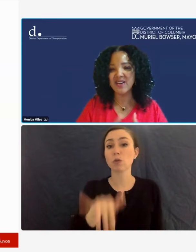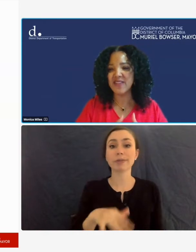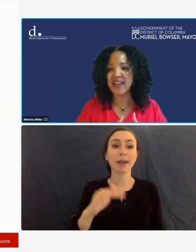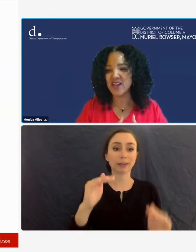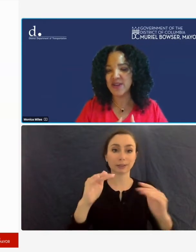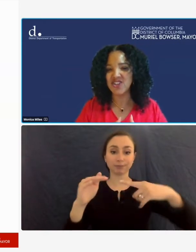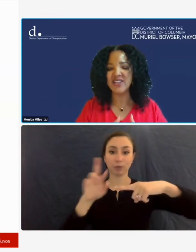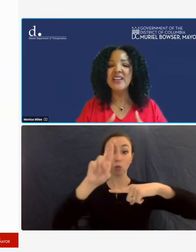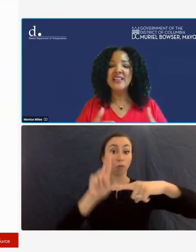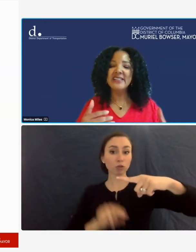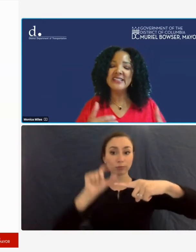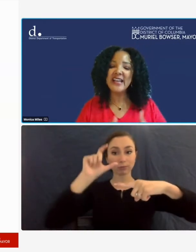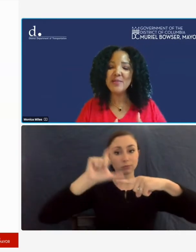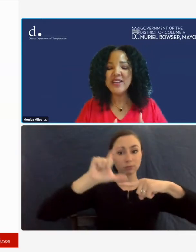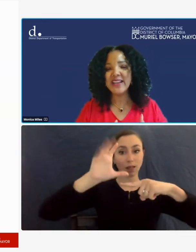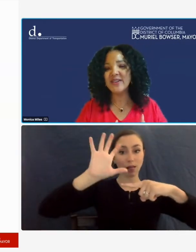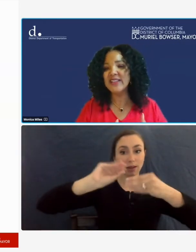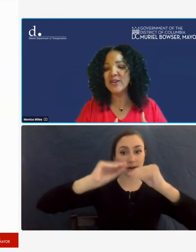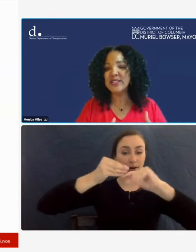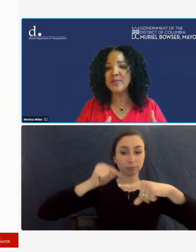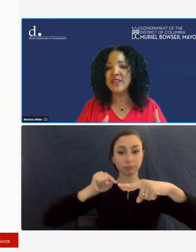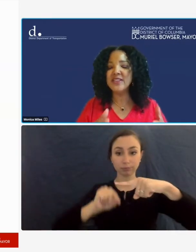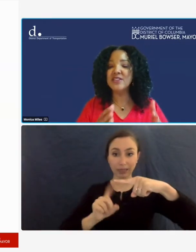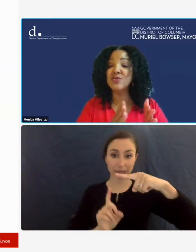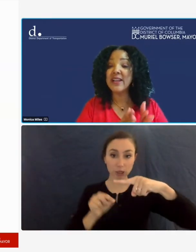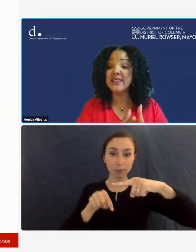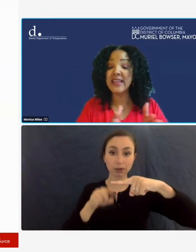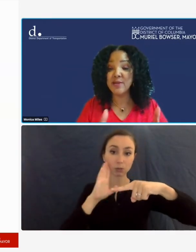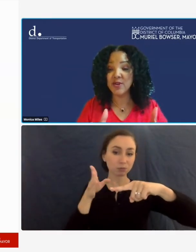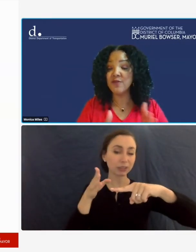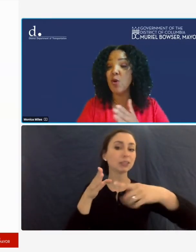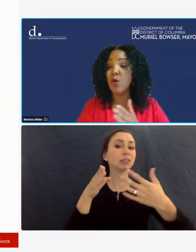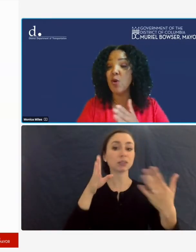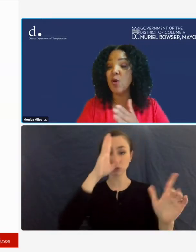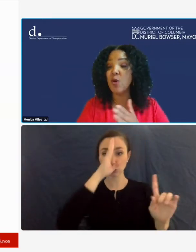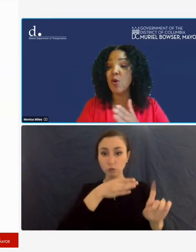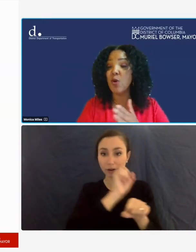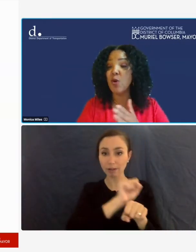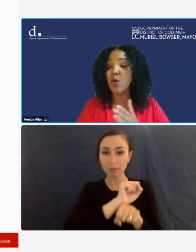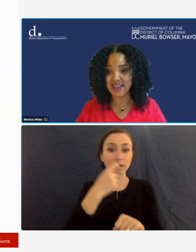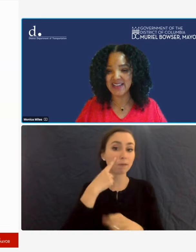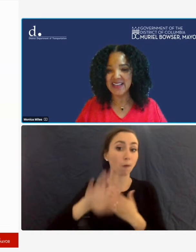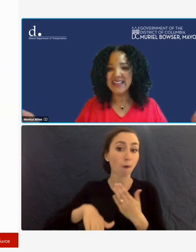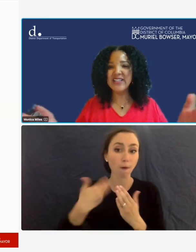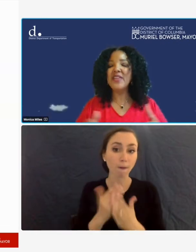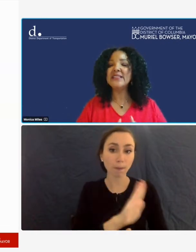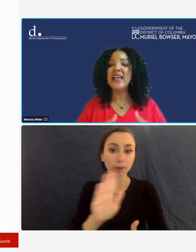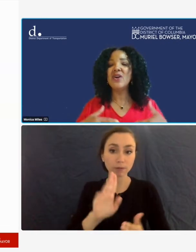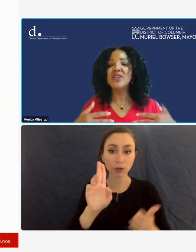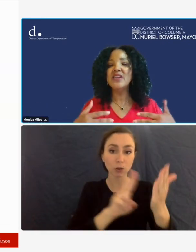equation the denominator is going to be the direct labor for all of your contracts so that's how the